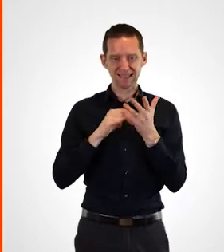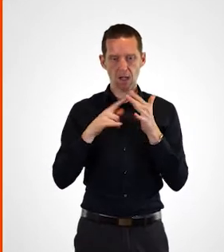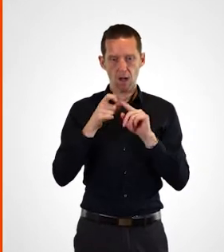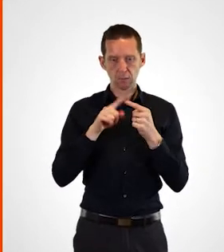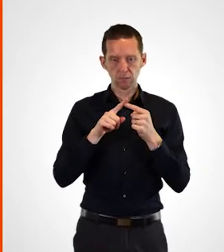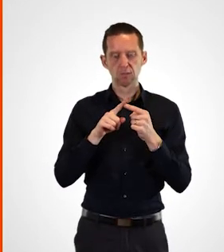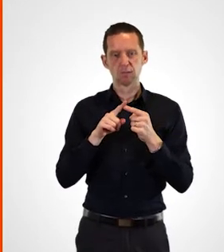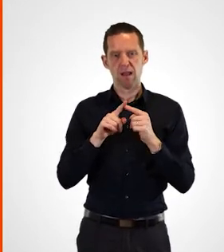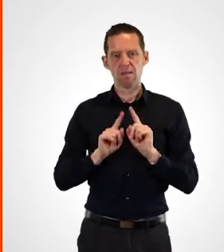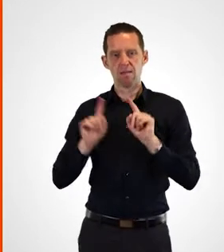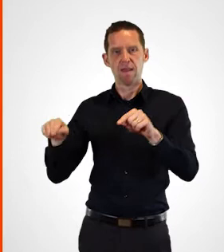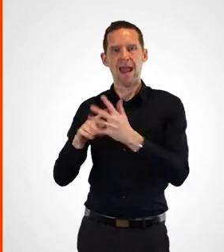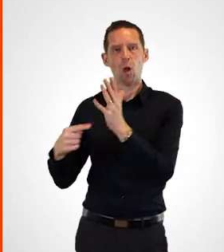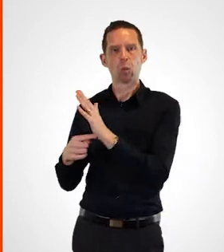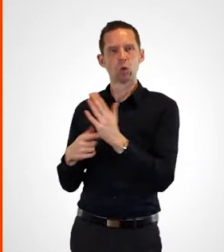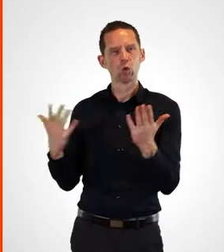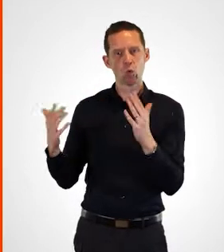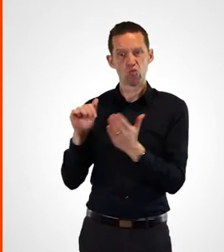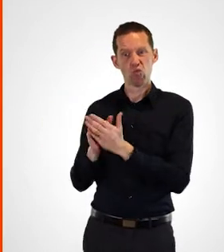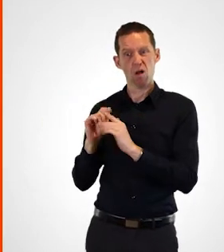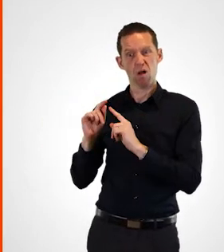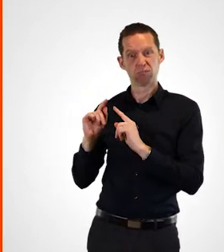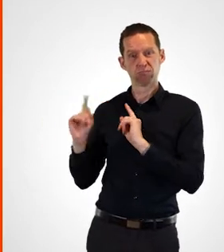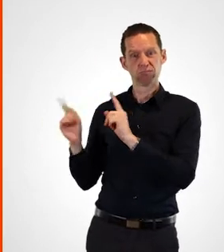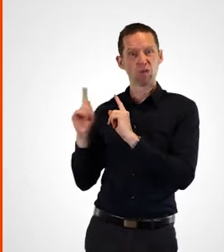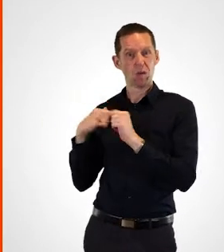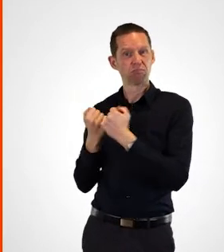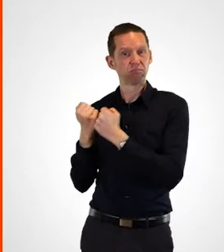So again I think that really plays off of our partnership in the work we've been doing together.